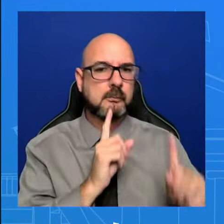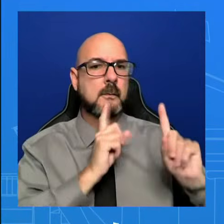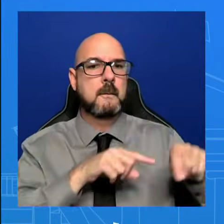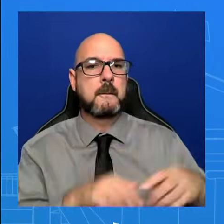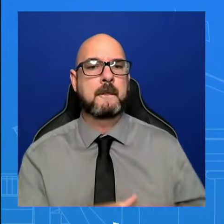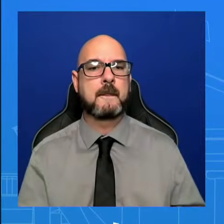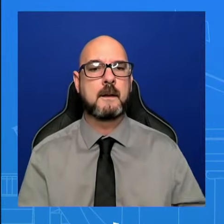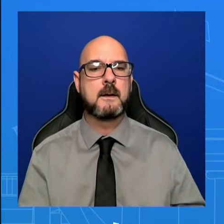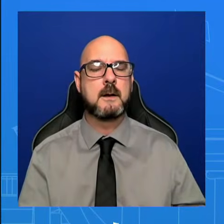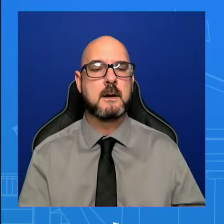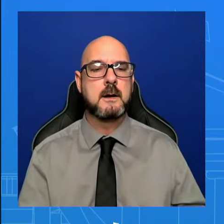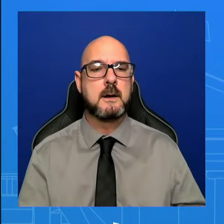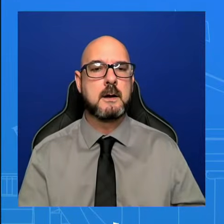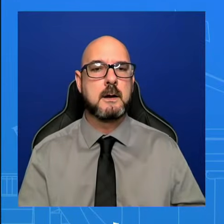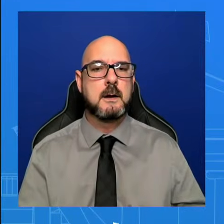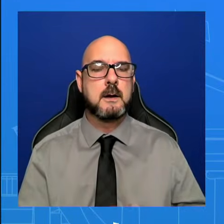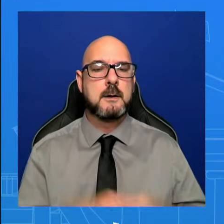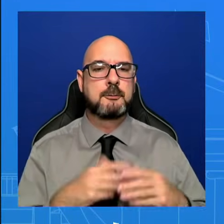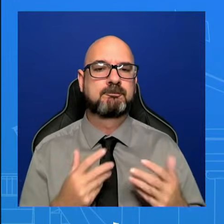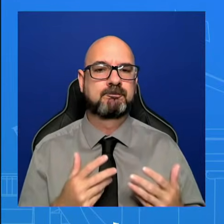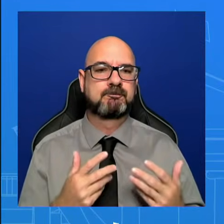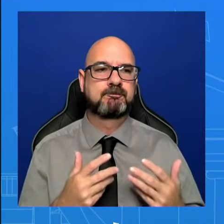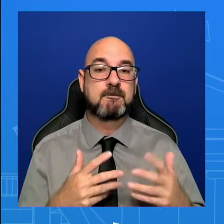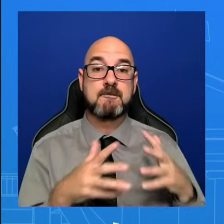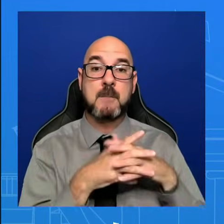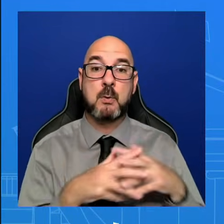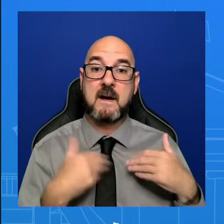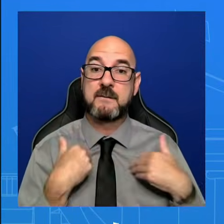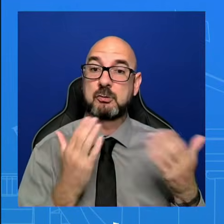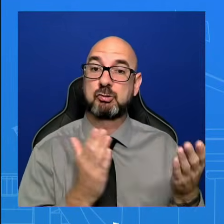Americans have the right to peacefully protest within the law -- within the law.